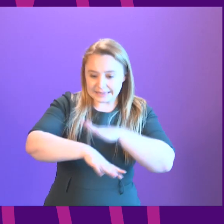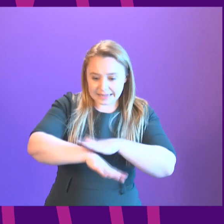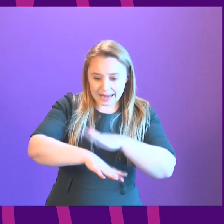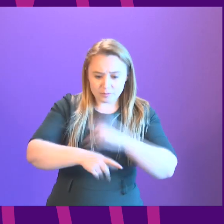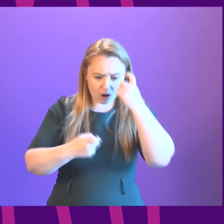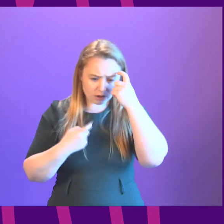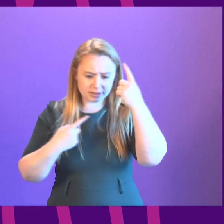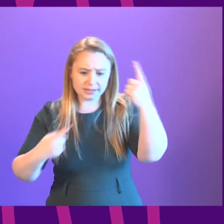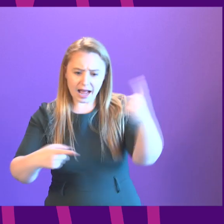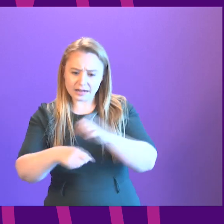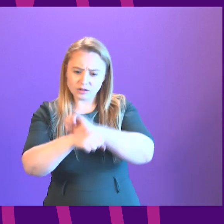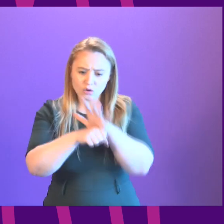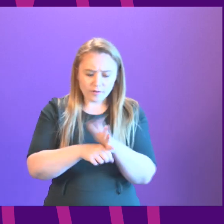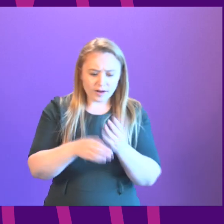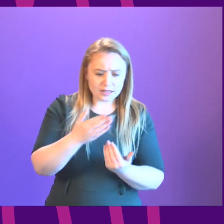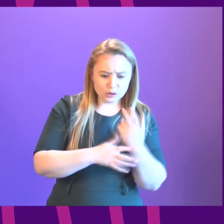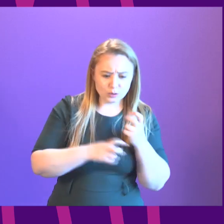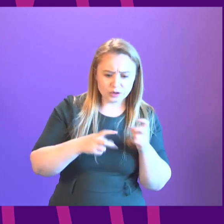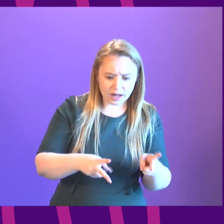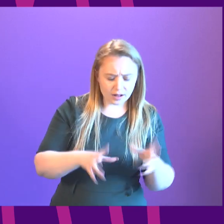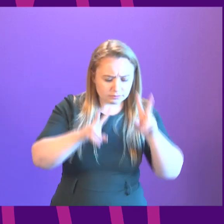this virus a little bit more.